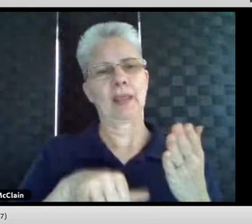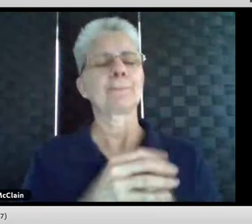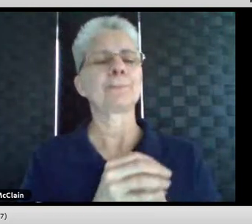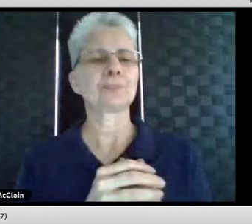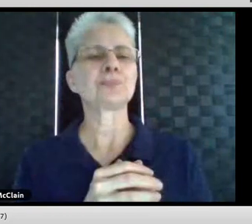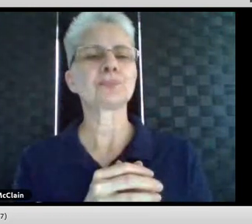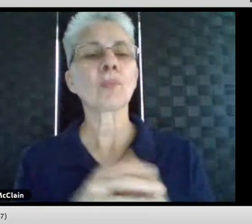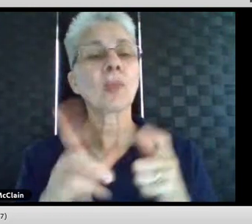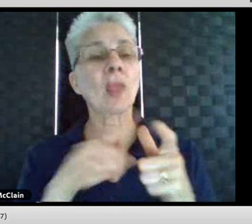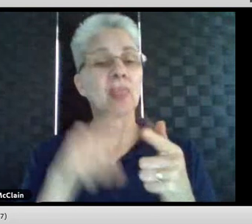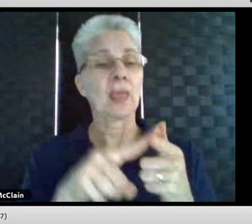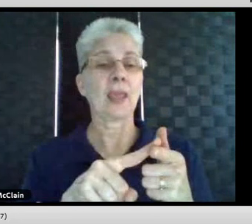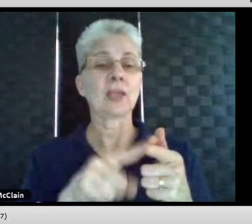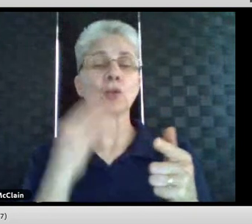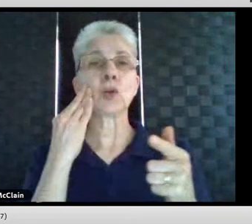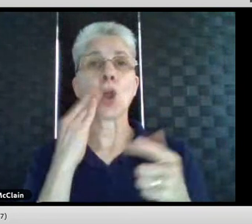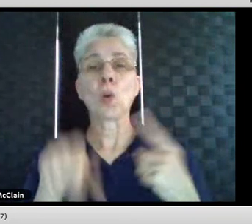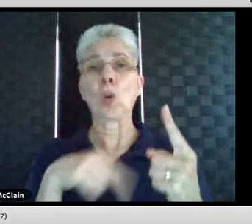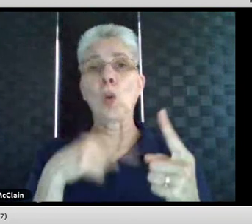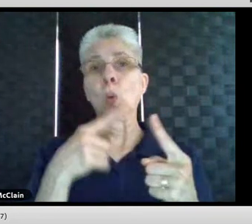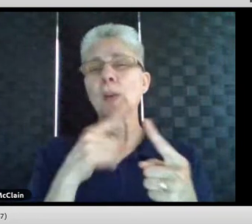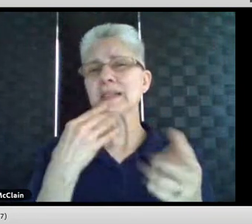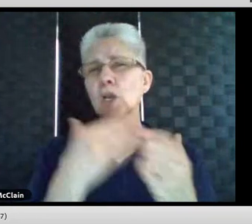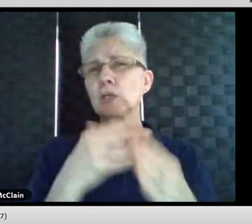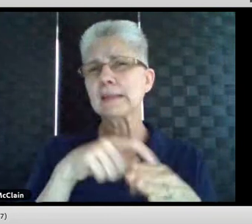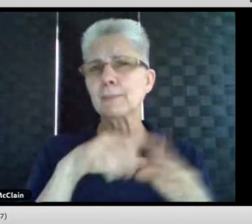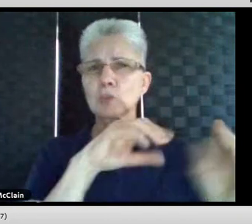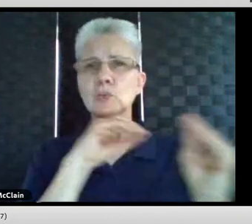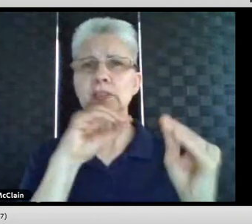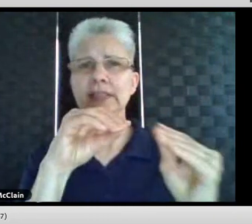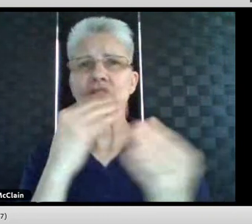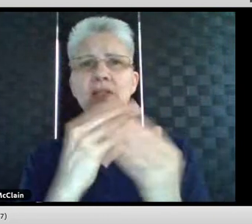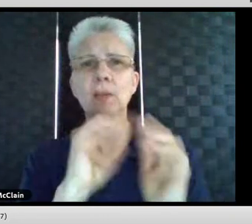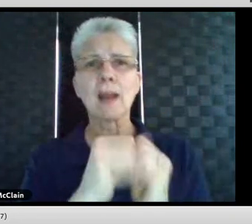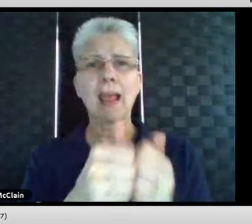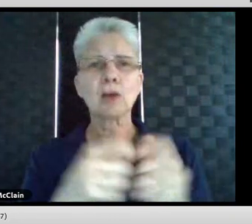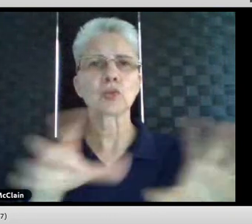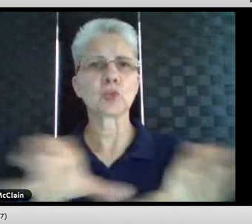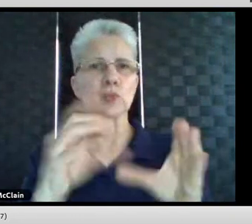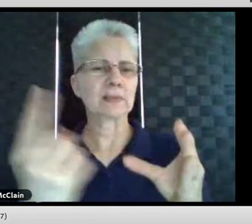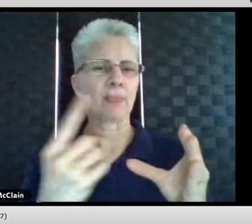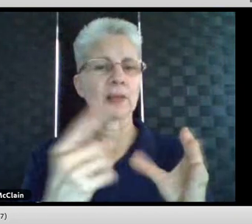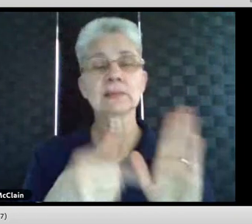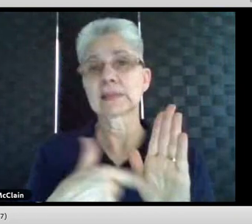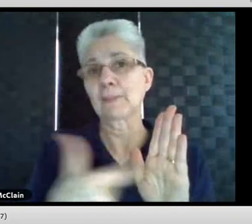And then, you know, when is a good time to teach somebody how to do something? Sometimes there's just not time.